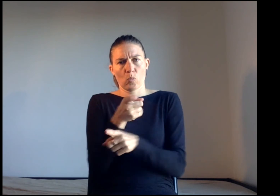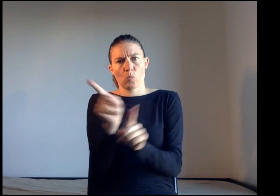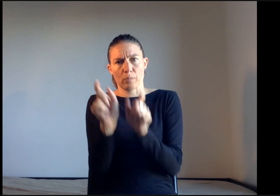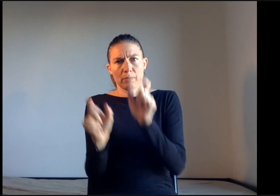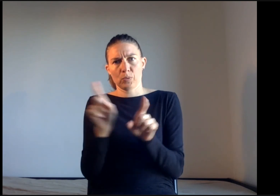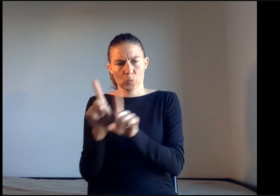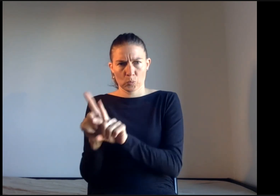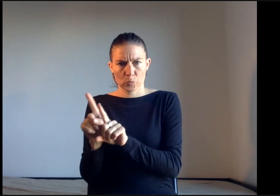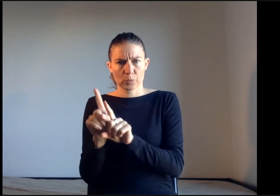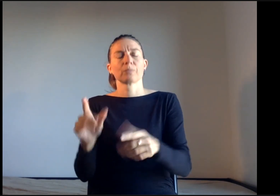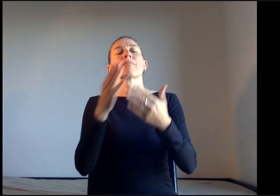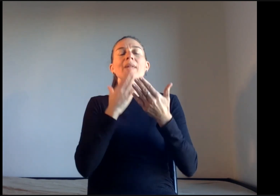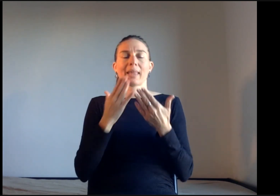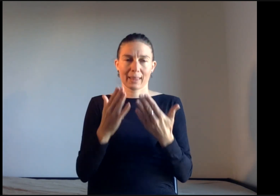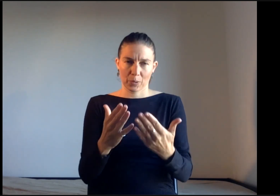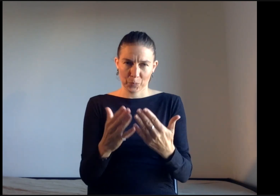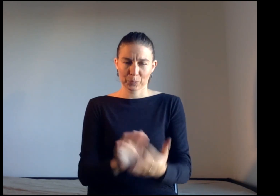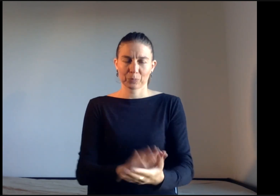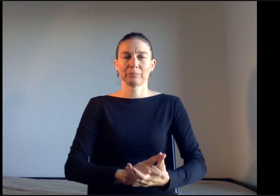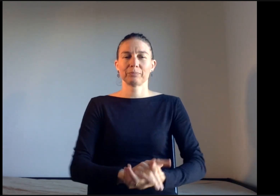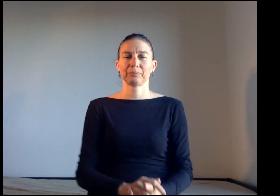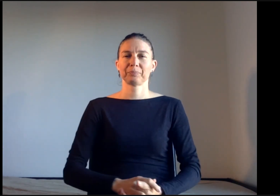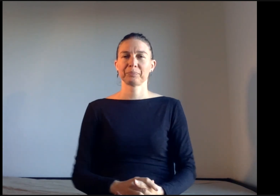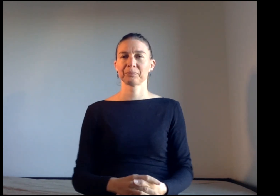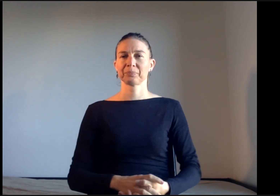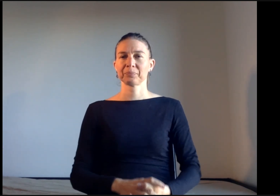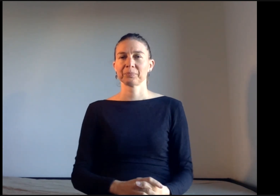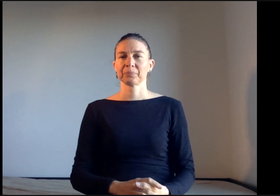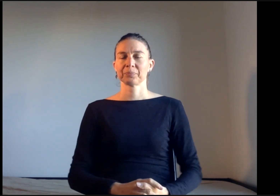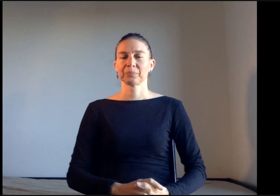Thank you very much. ANDRÉ: Thank you very much, Sari.